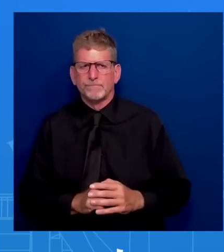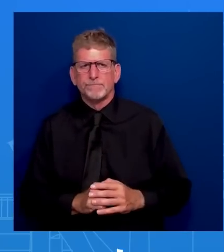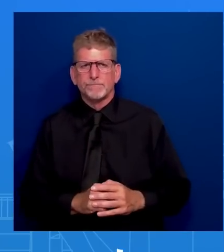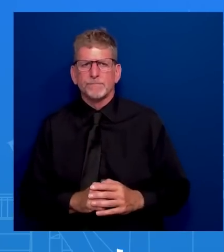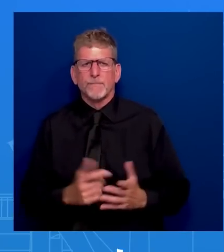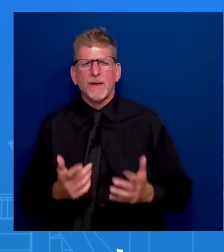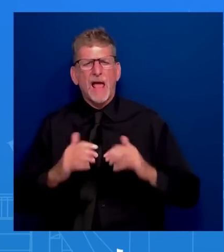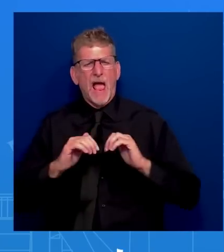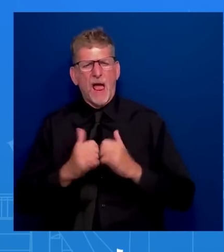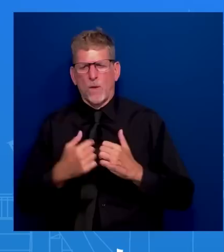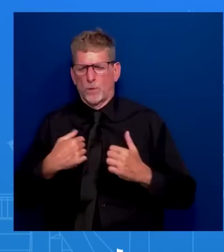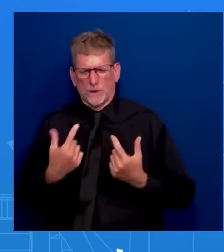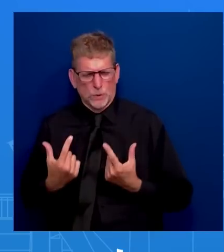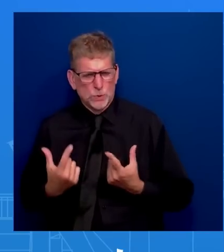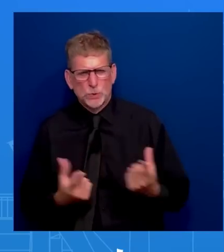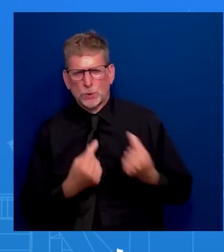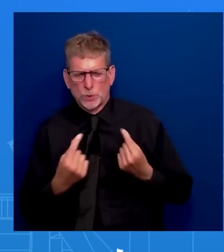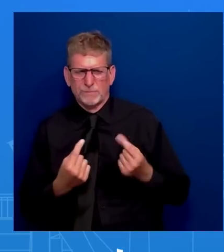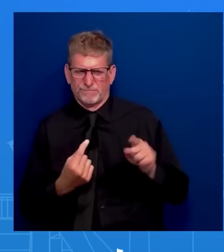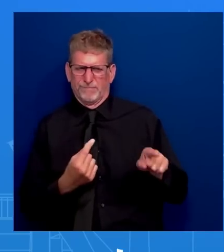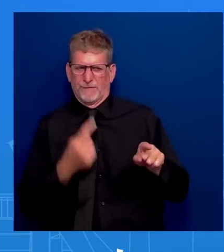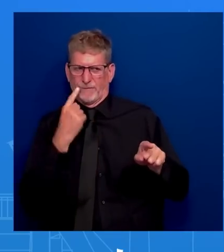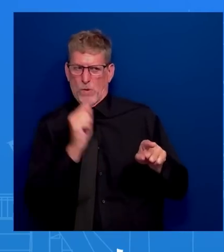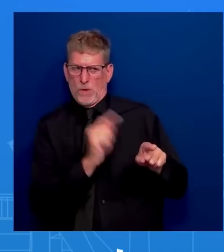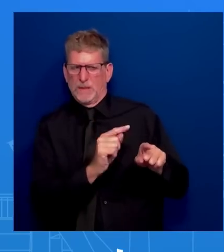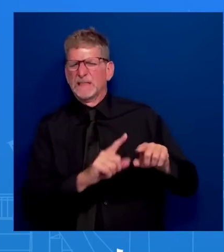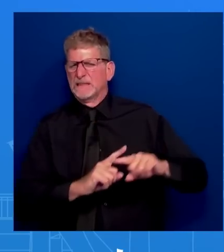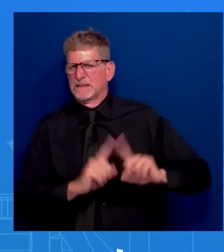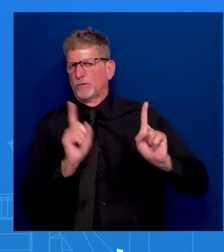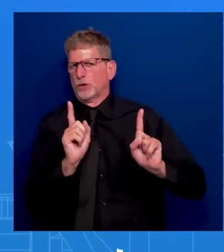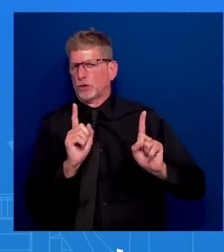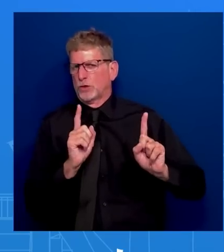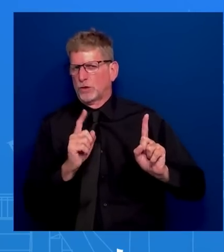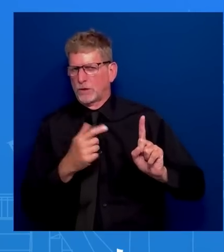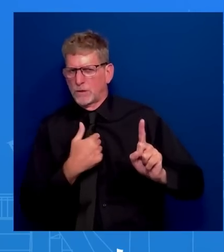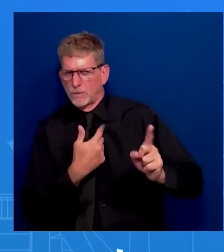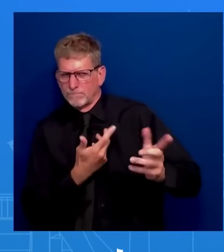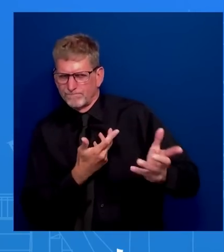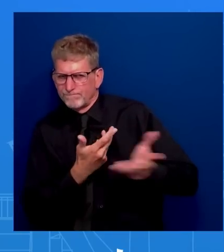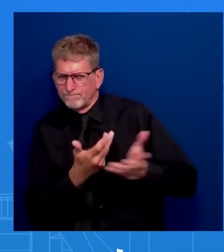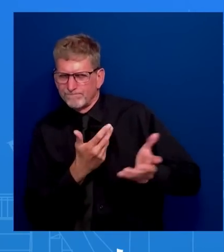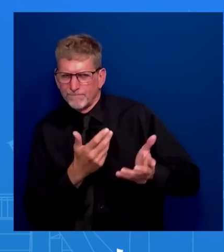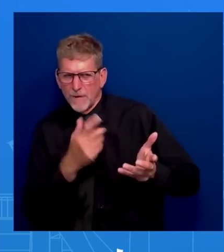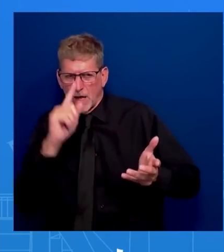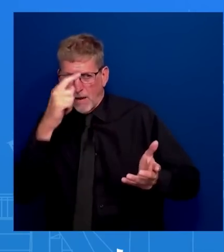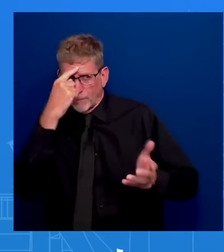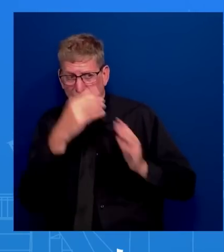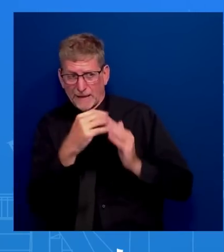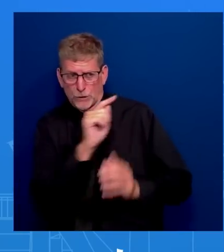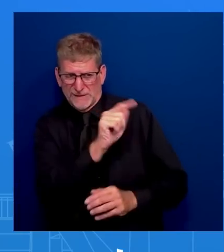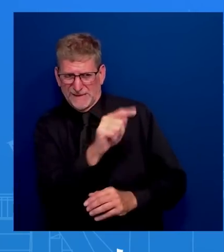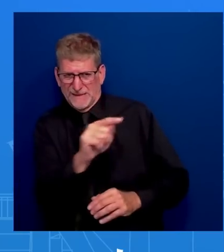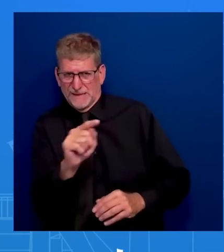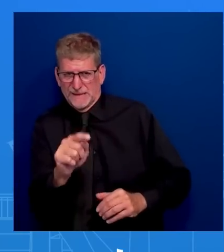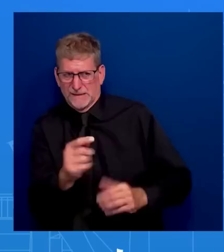So we seek to engage not only government leaders, but a wide range of African and U.S. stakeholders, such as youth, business, civil -- civil society,